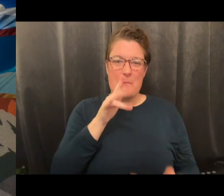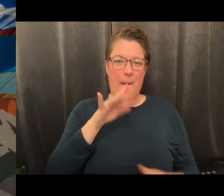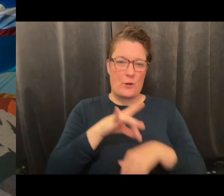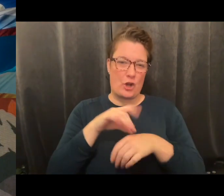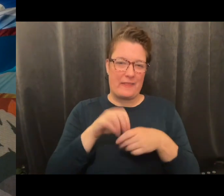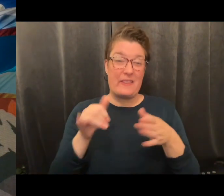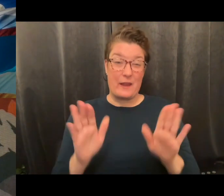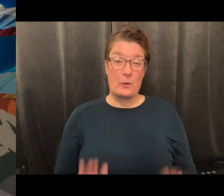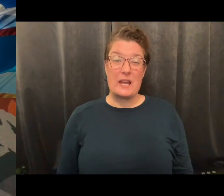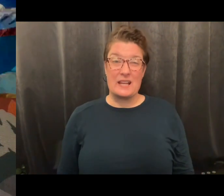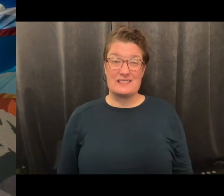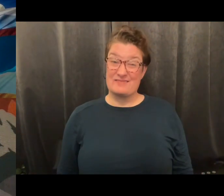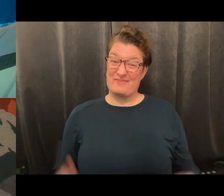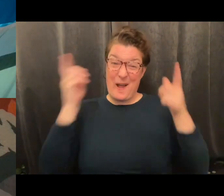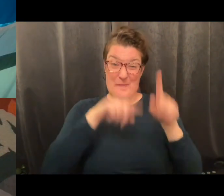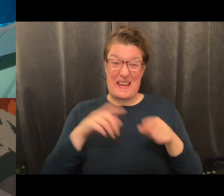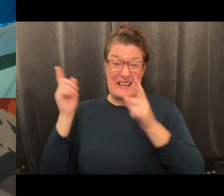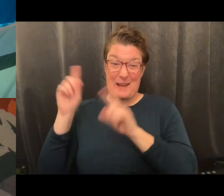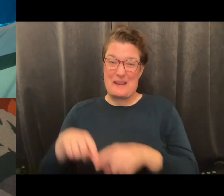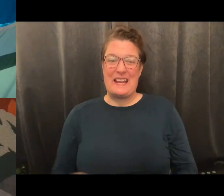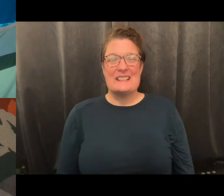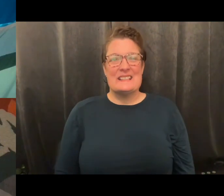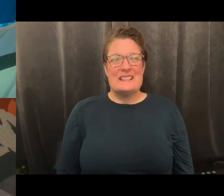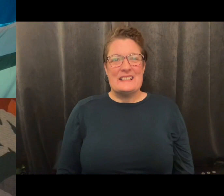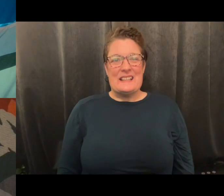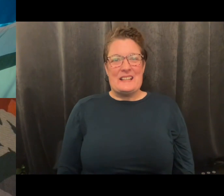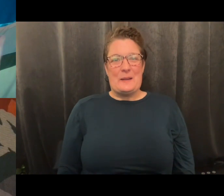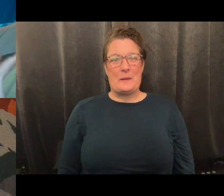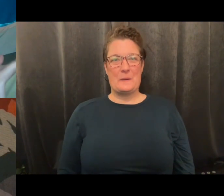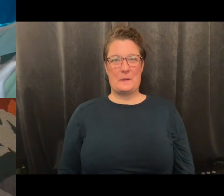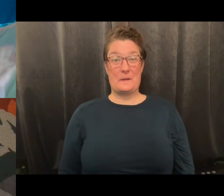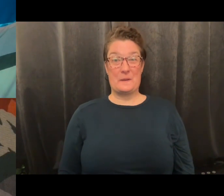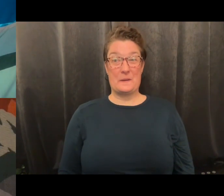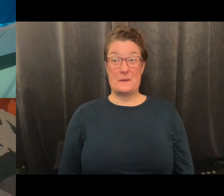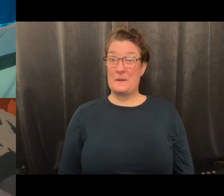Rebekah: And with that... We conclude this podcast series.